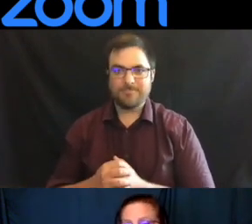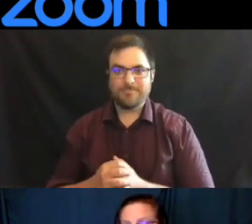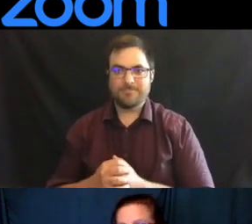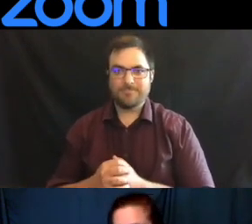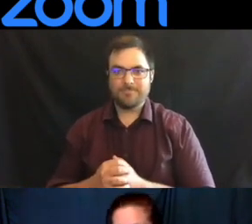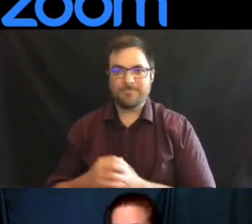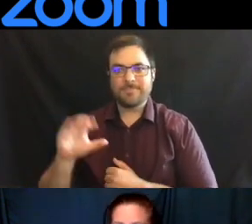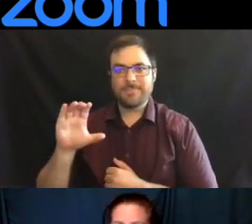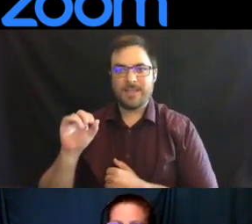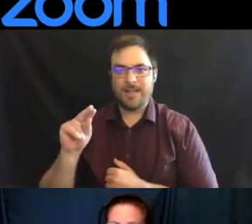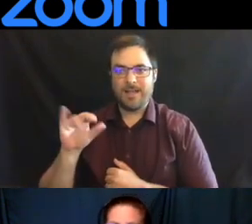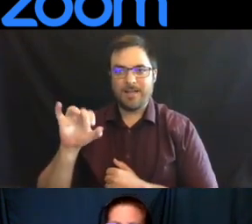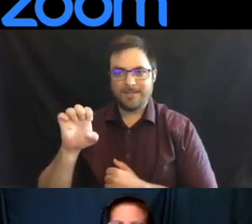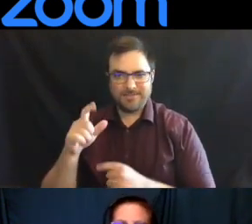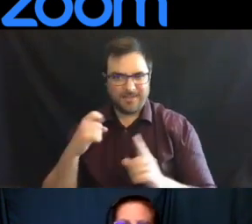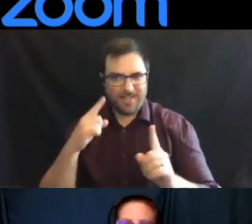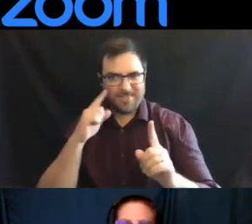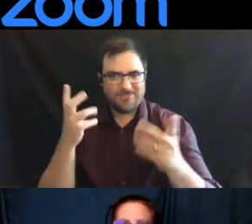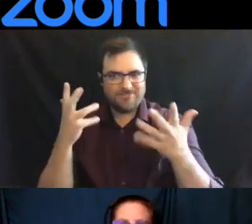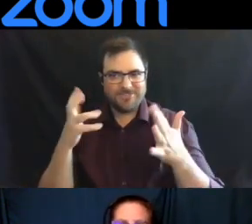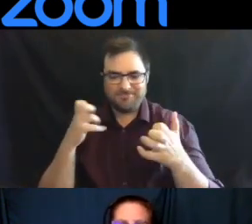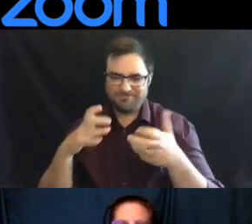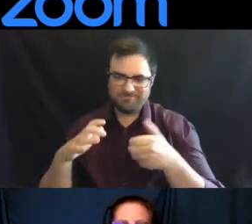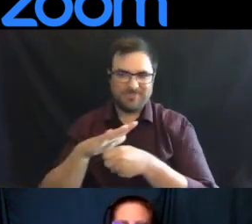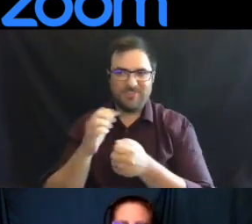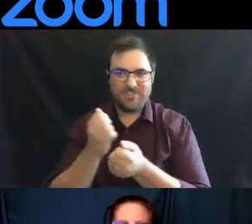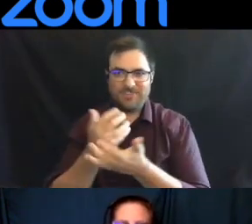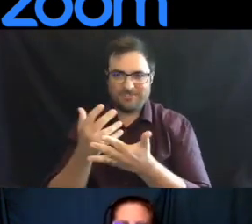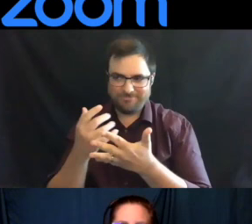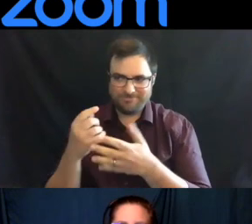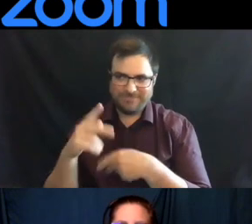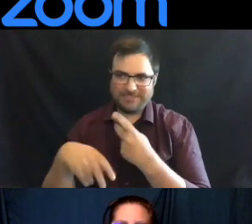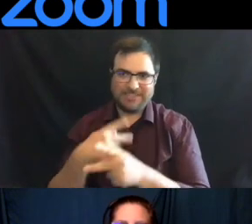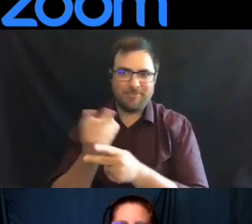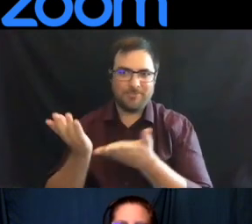Connie: I think you covered you know the types of services that we provide for families